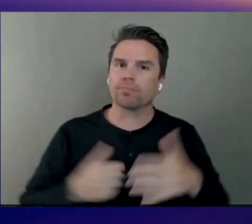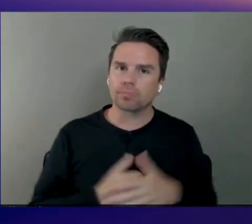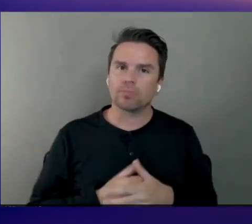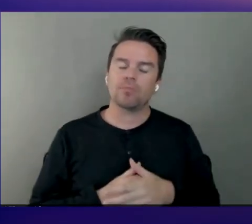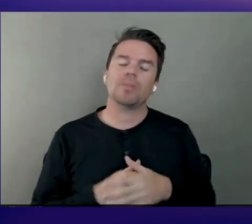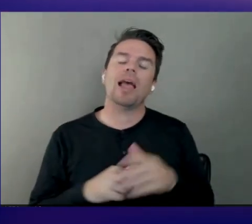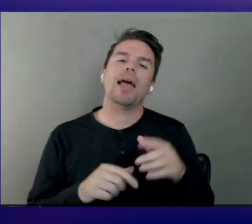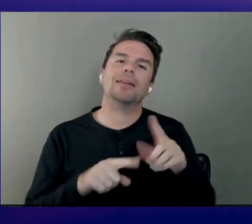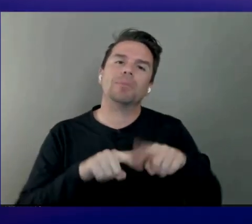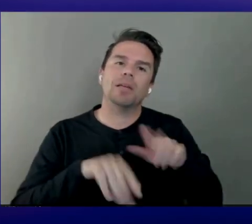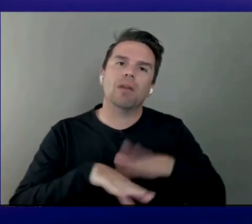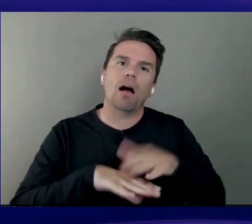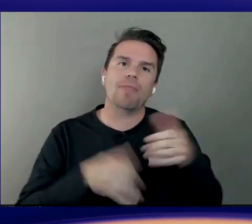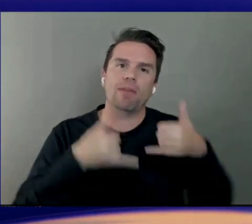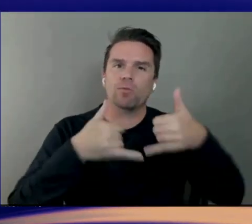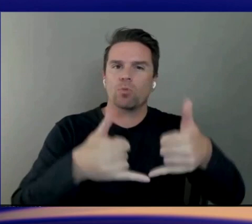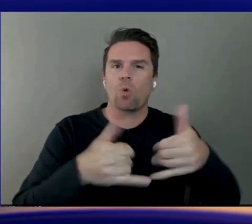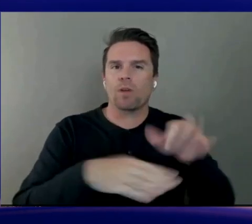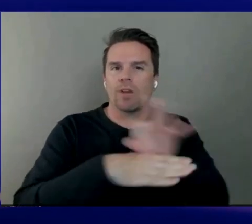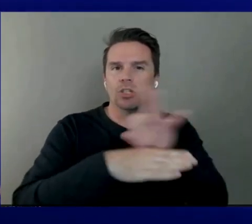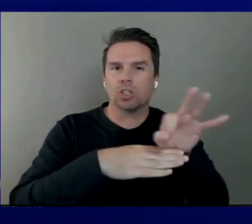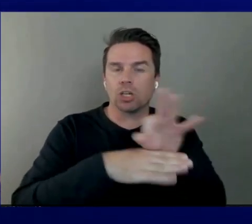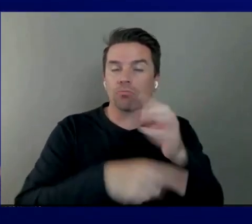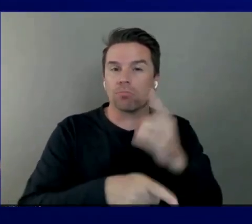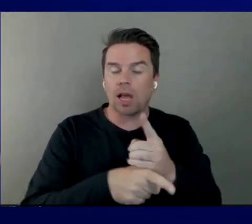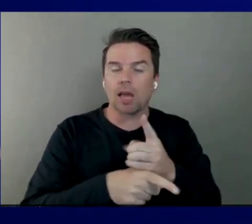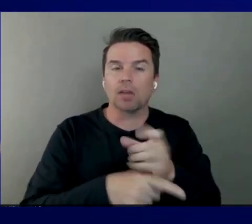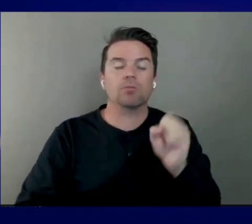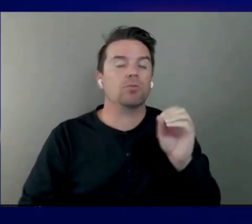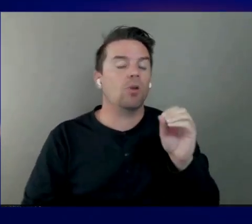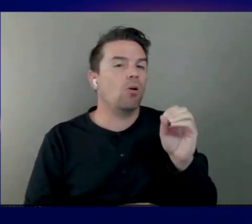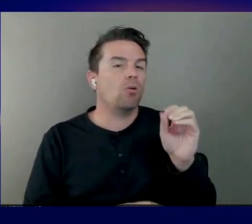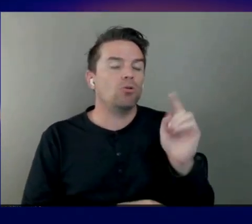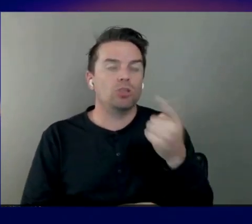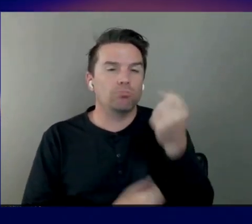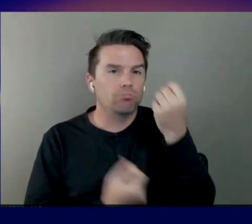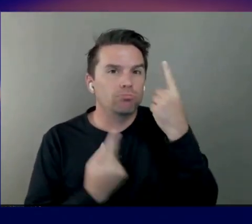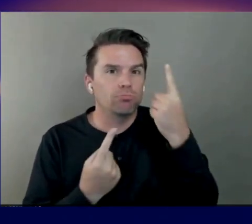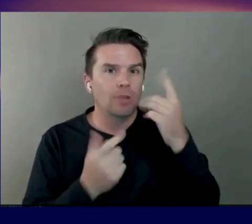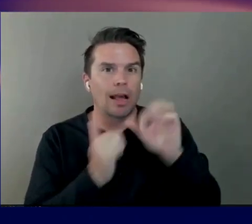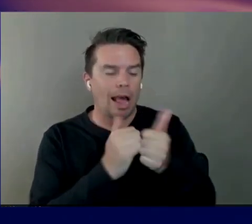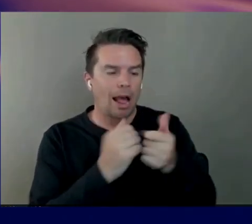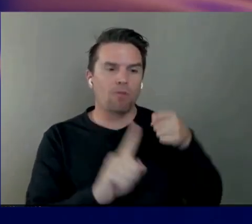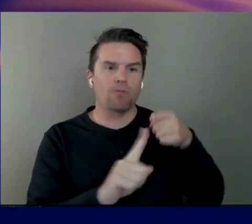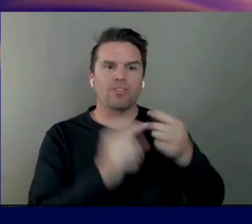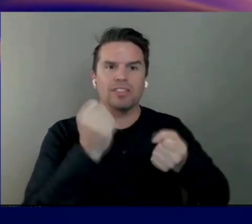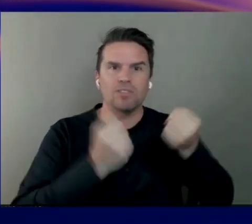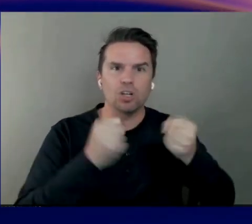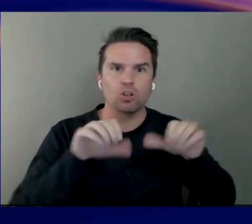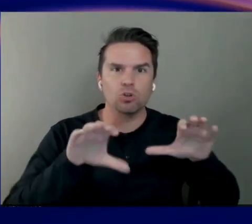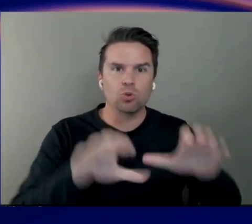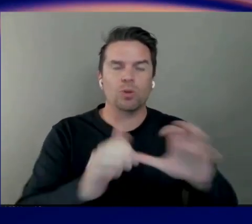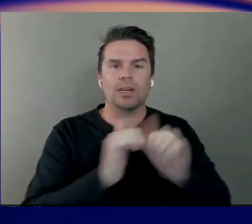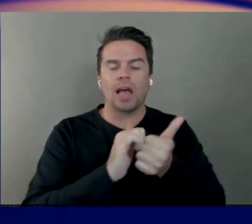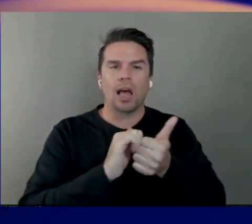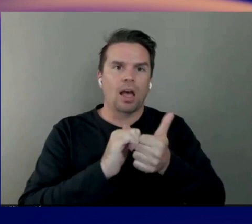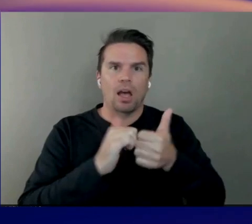So it just tries to understand how this vehicle is doing or how this DeepRacer car is doing and whether it's going,